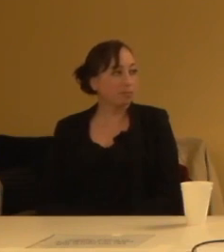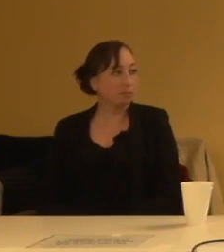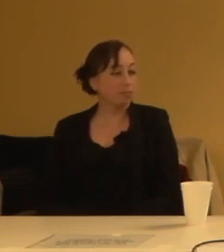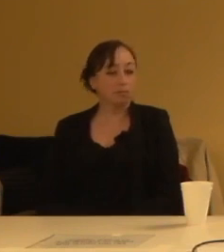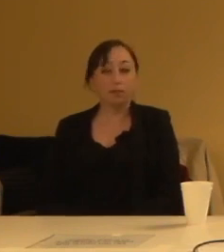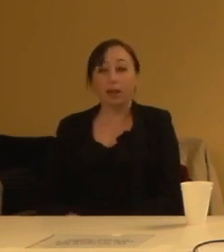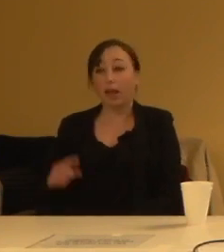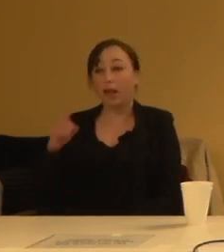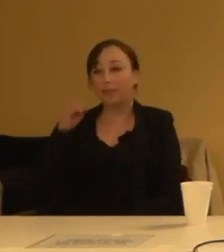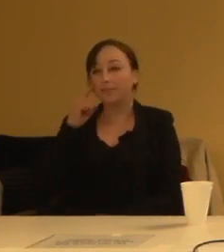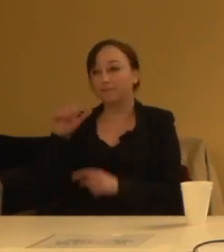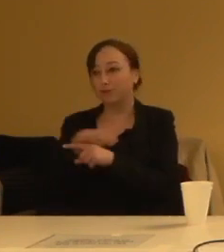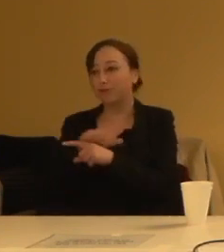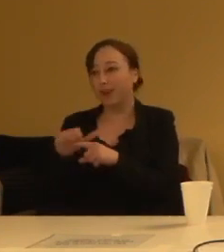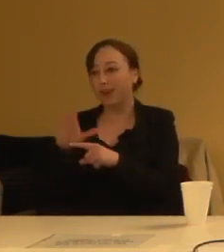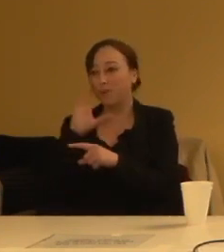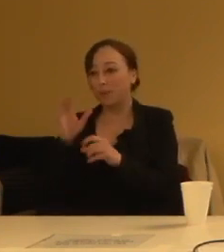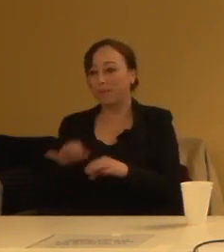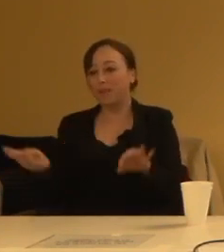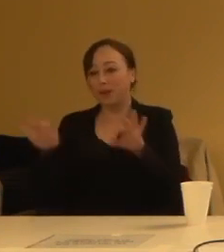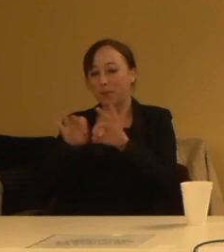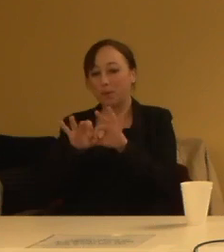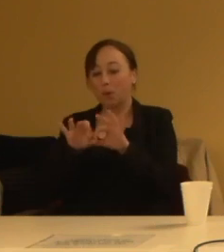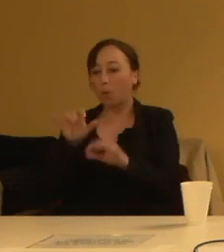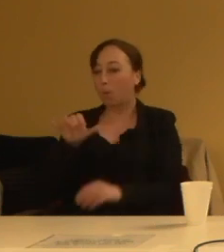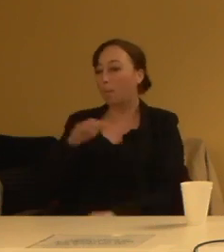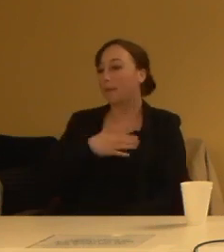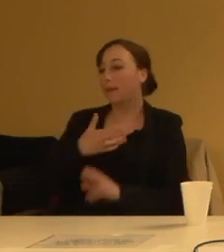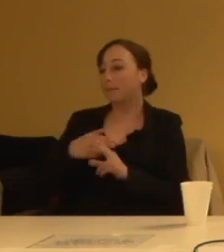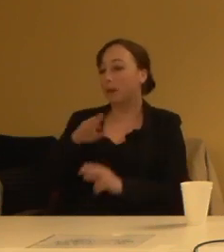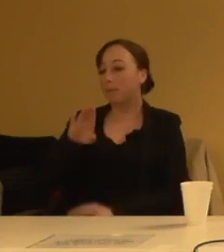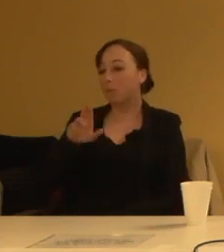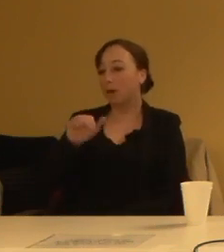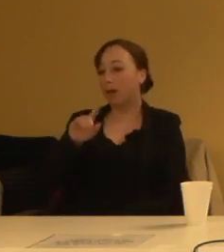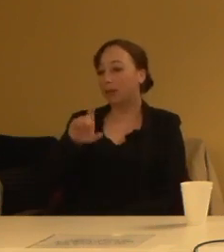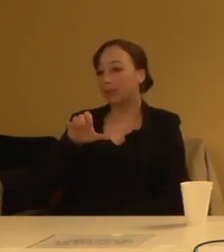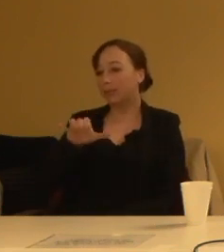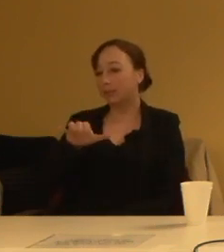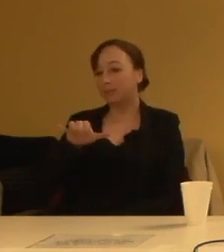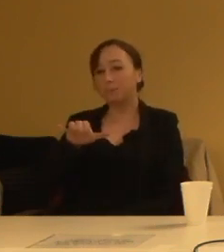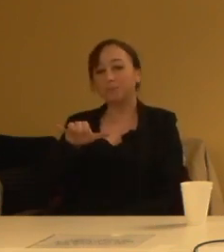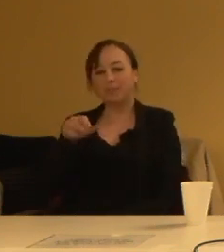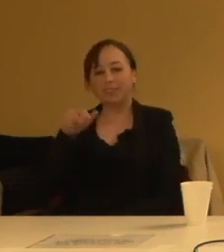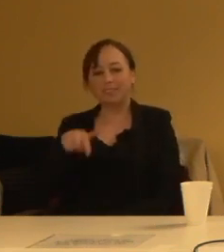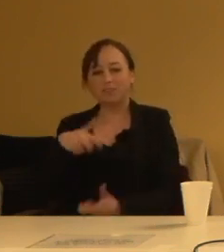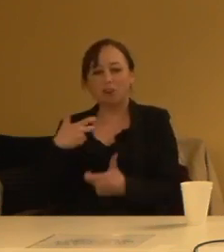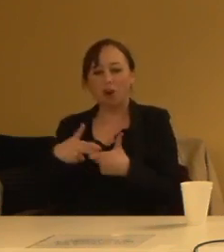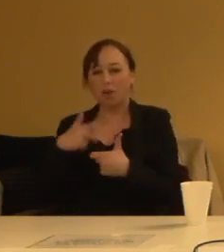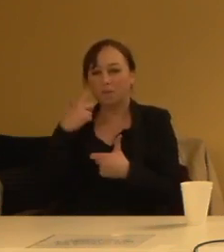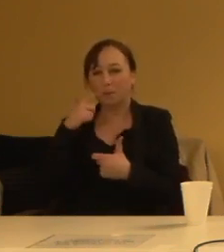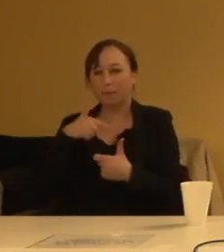I think it would be valuable, but, oh, this is Bradley by the way. I think it would be valuable. This is really hard for me to speak to because like I said,